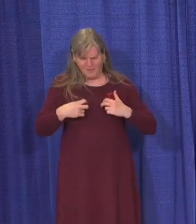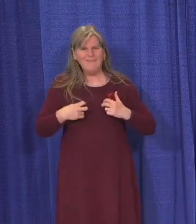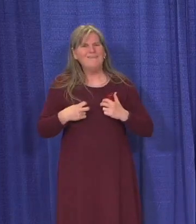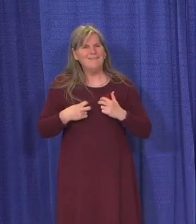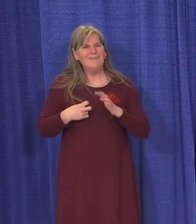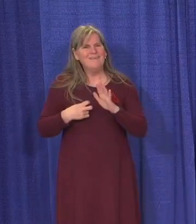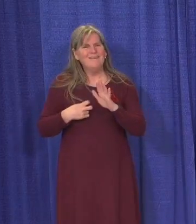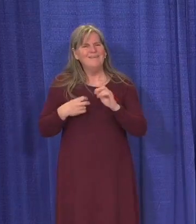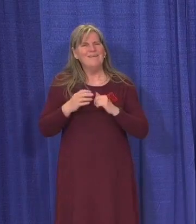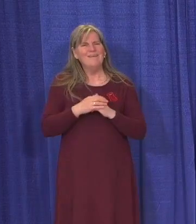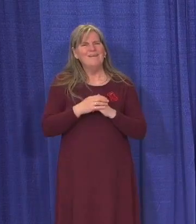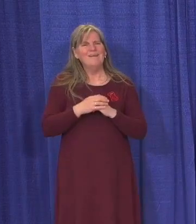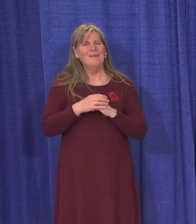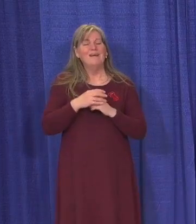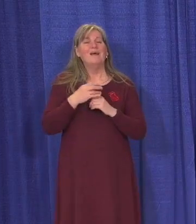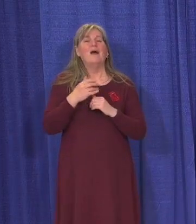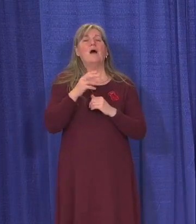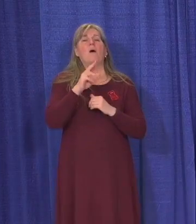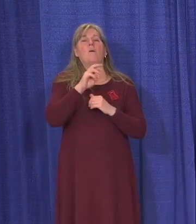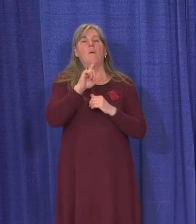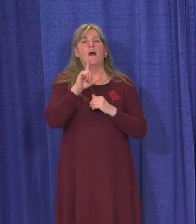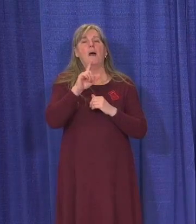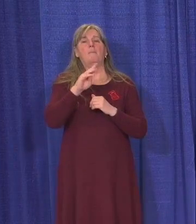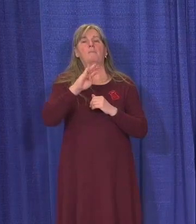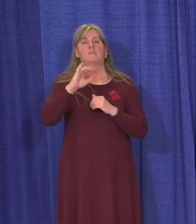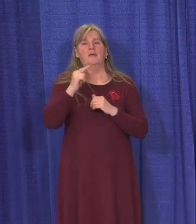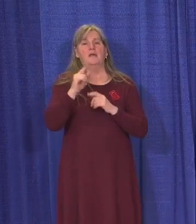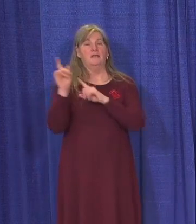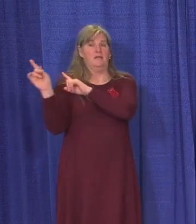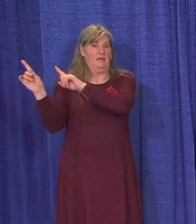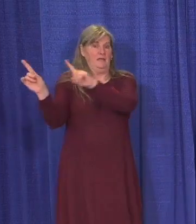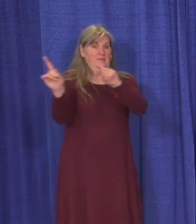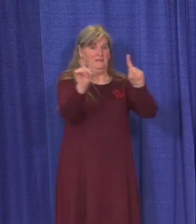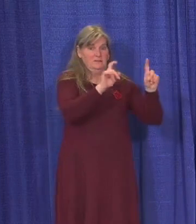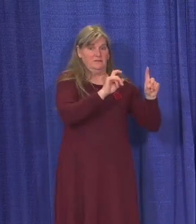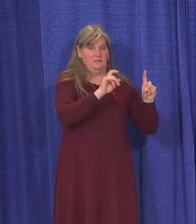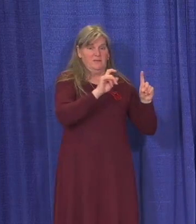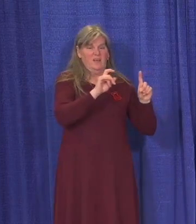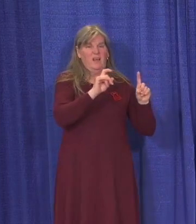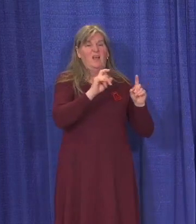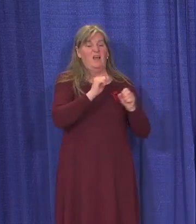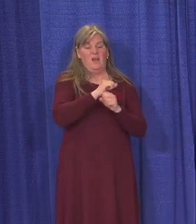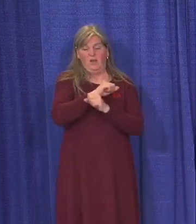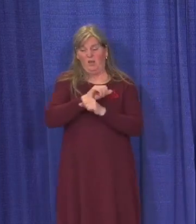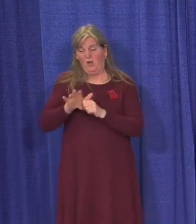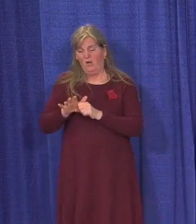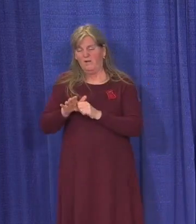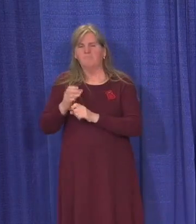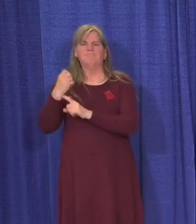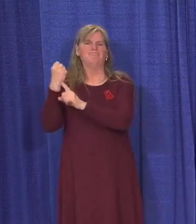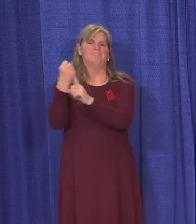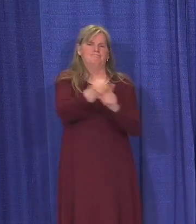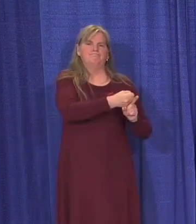can get ready to #at real.